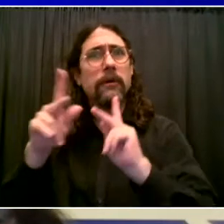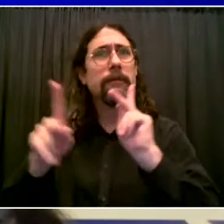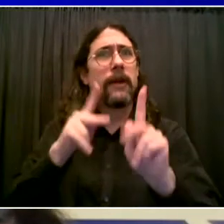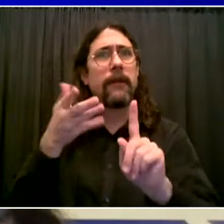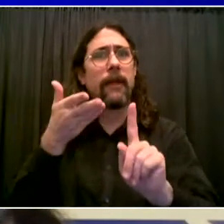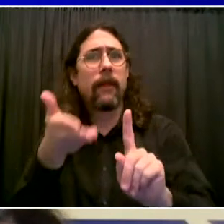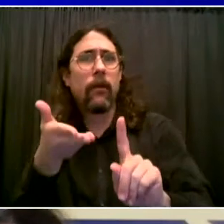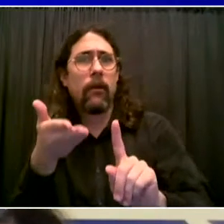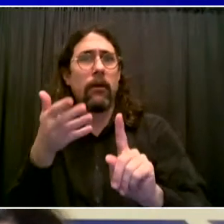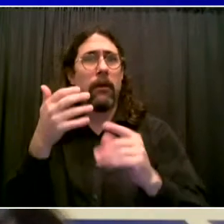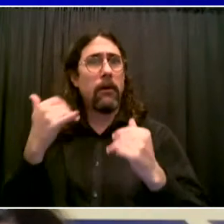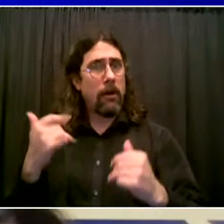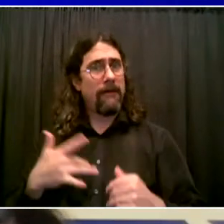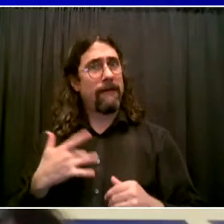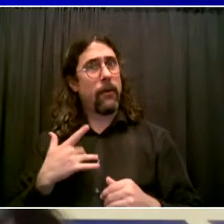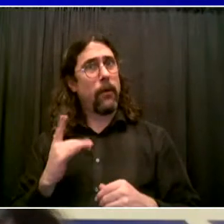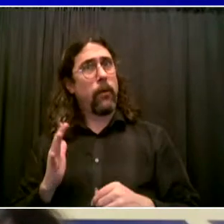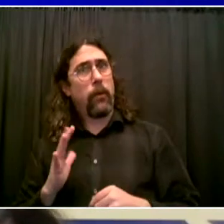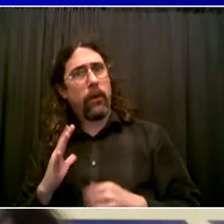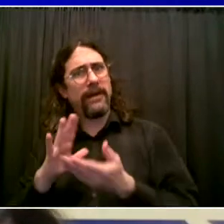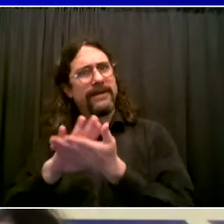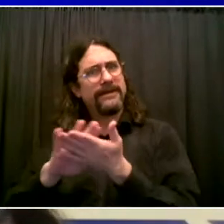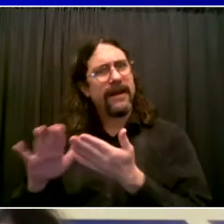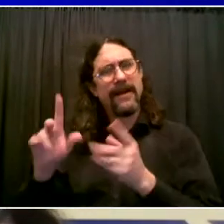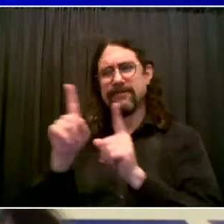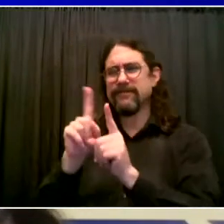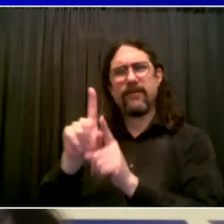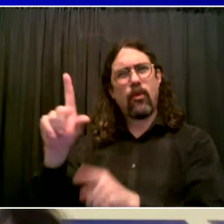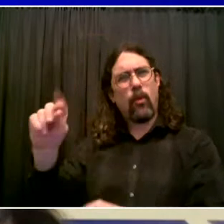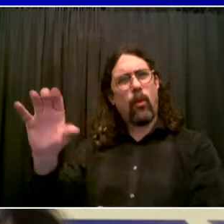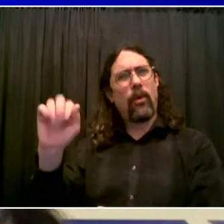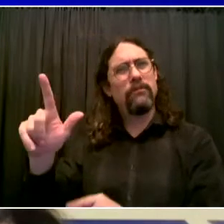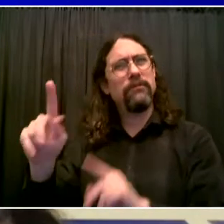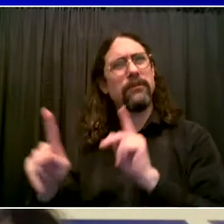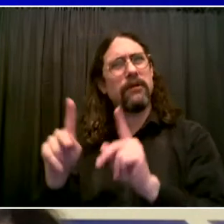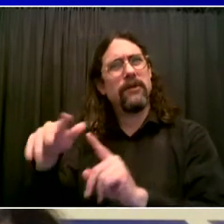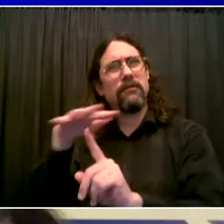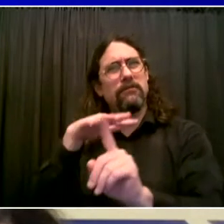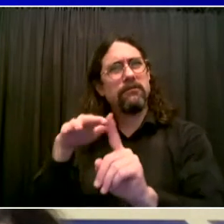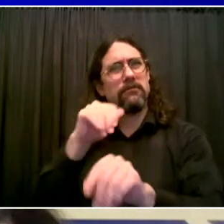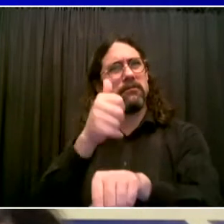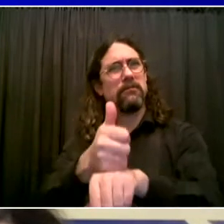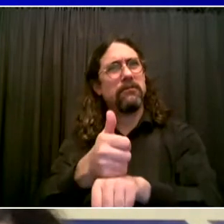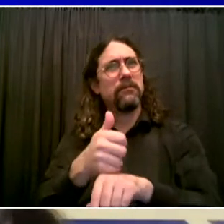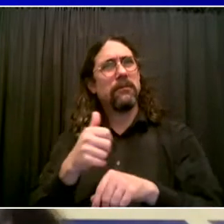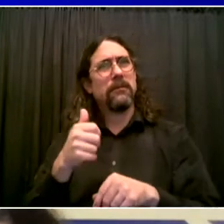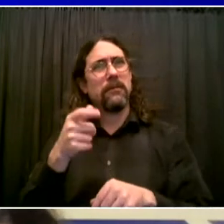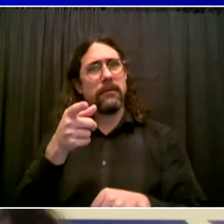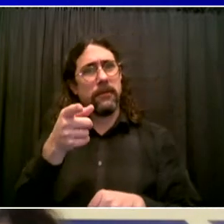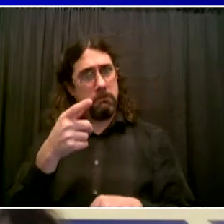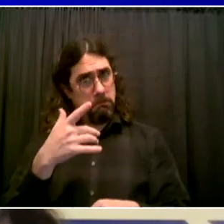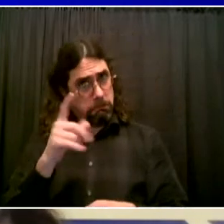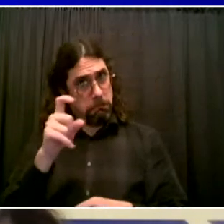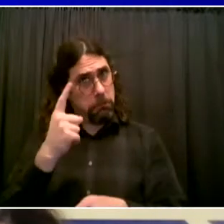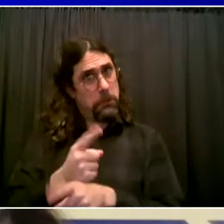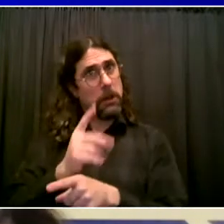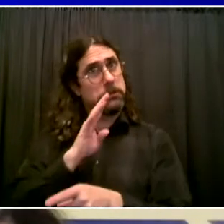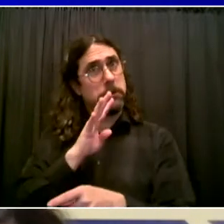COMMUNITY AT